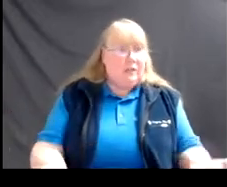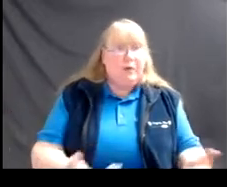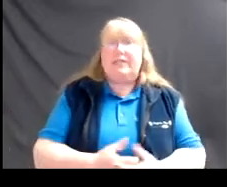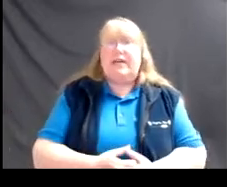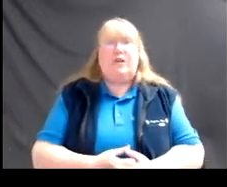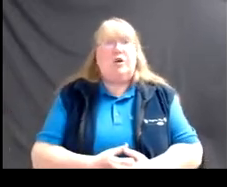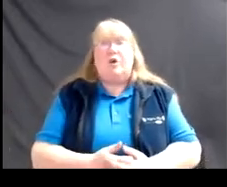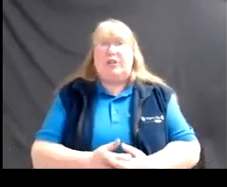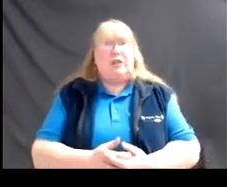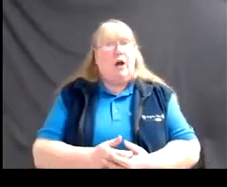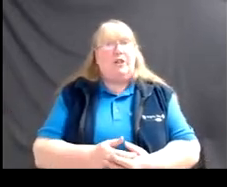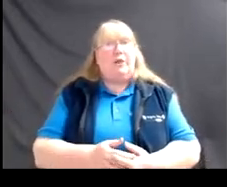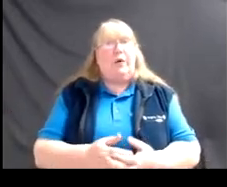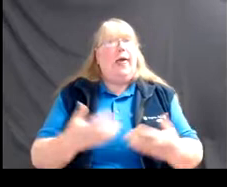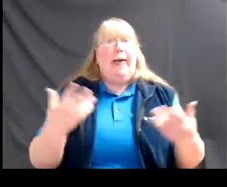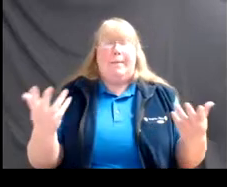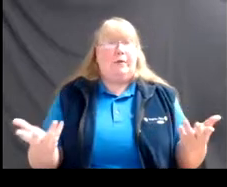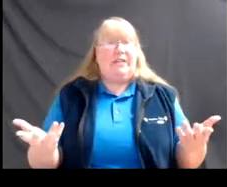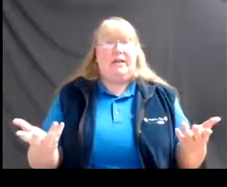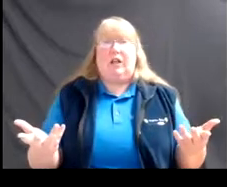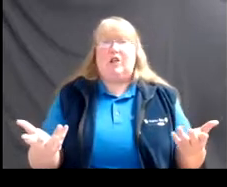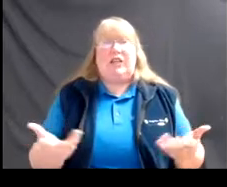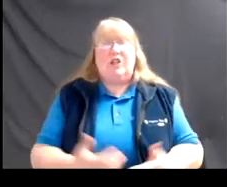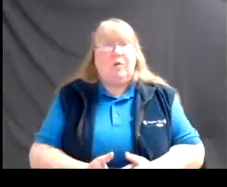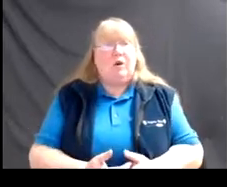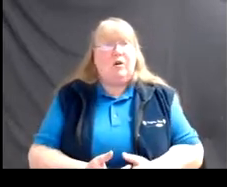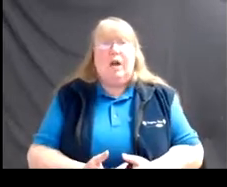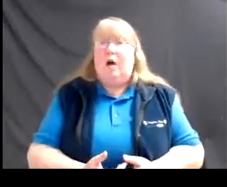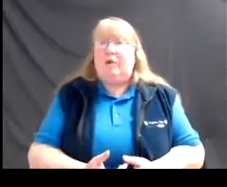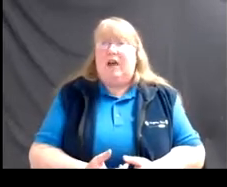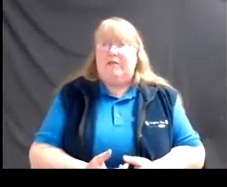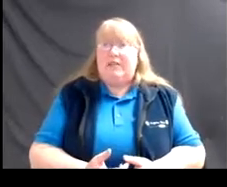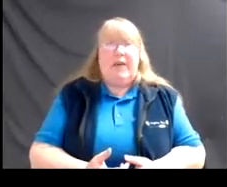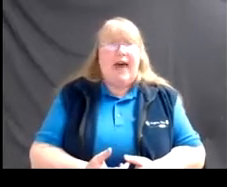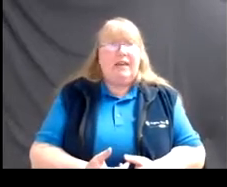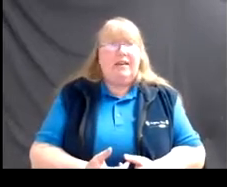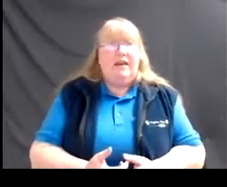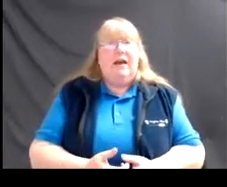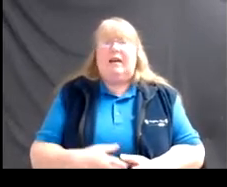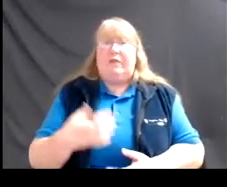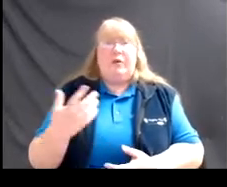presentation or just talk to about technology in general, we would love to do that. If you know